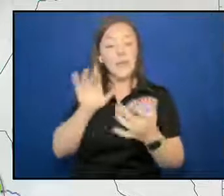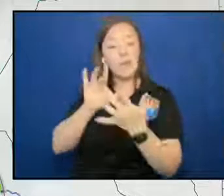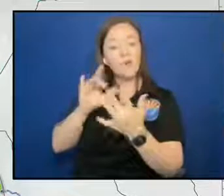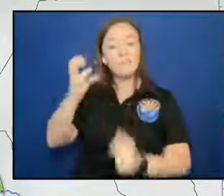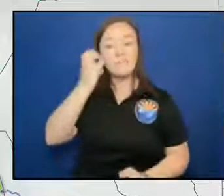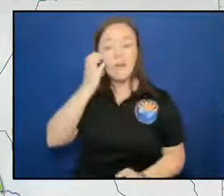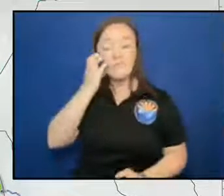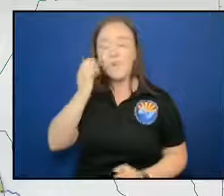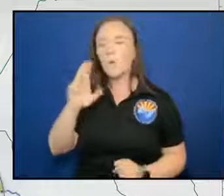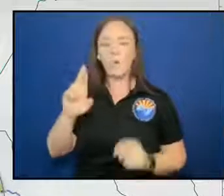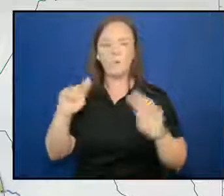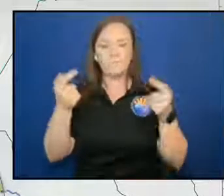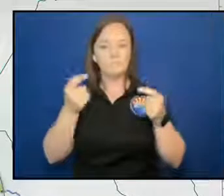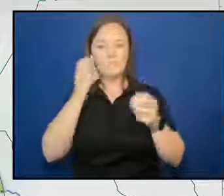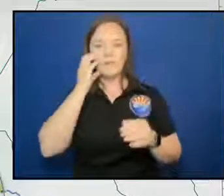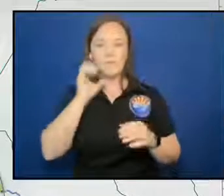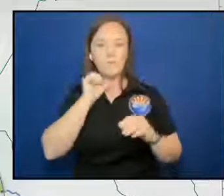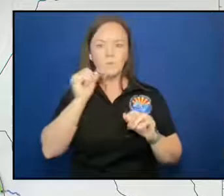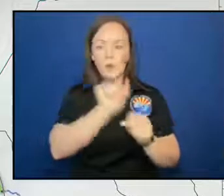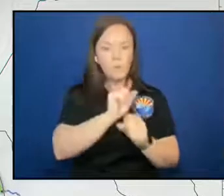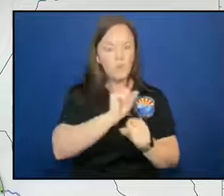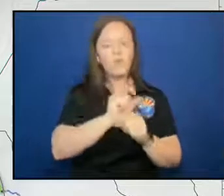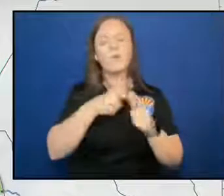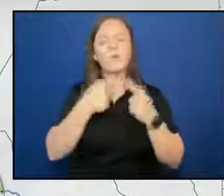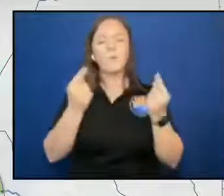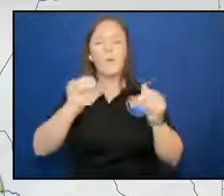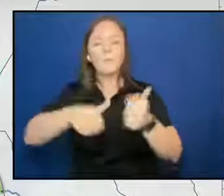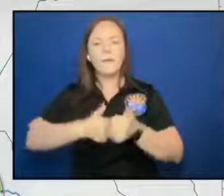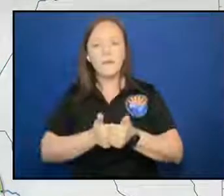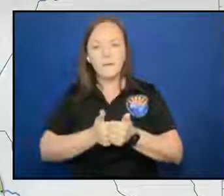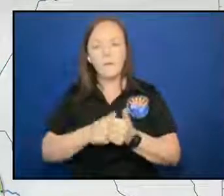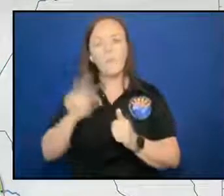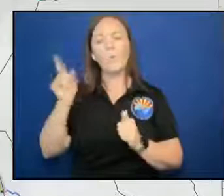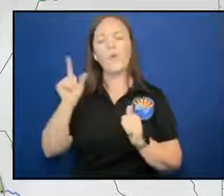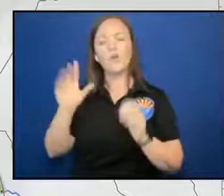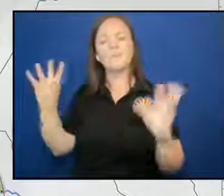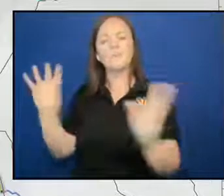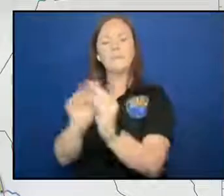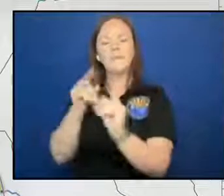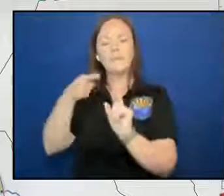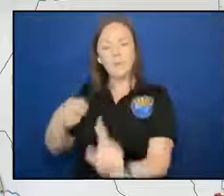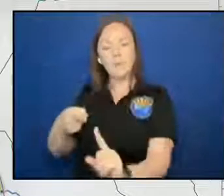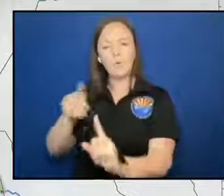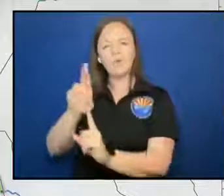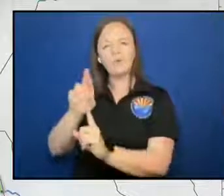MORE RAIN AND EAST, AND SO FOLKS DOING SUPPRESSION REPAIR IN AND AROUND MORA AND PLACES LIKE CHACON ARE MAKING GOOD